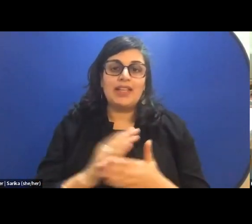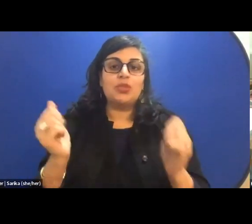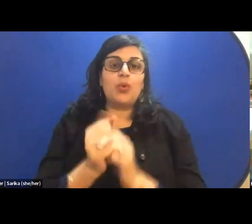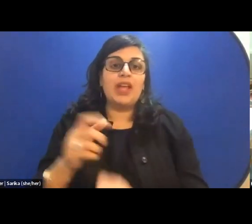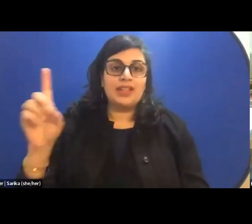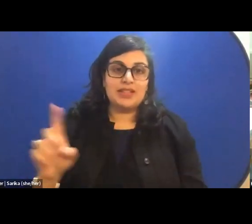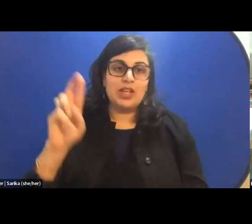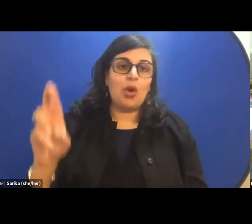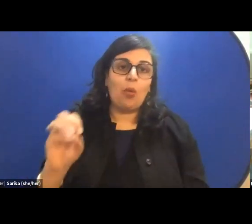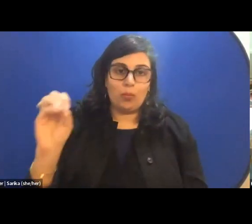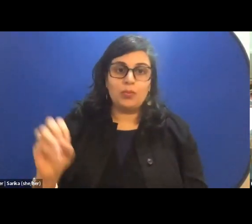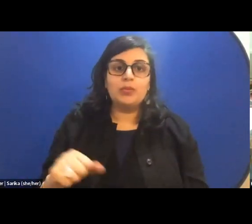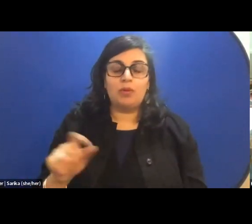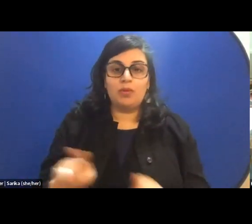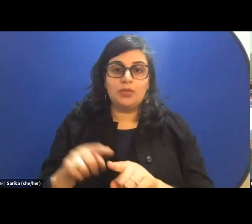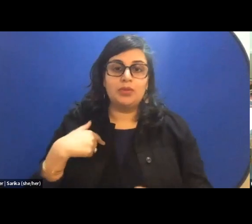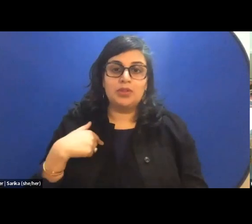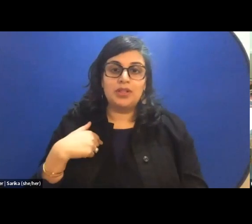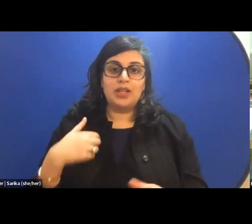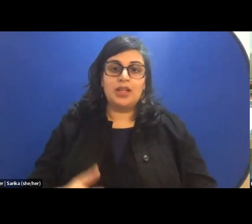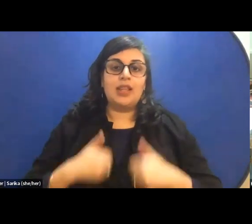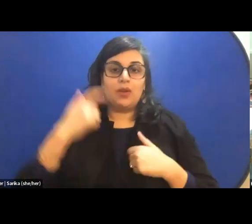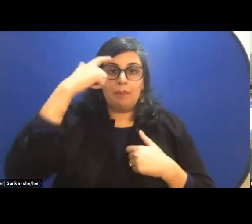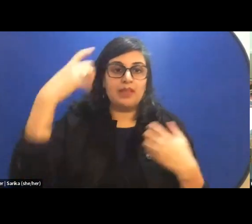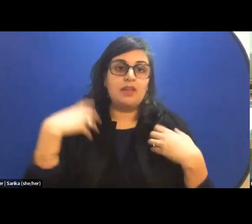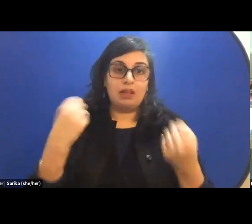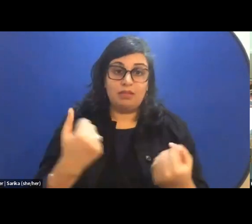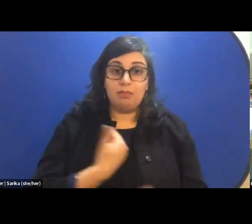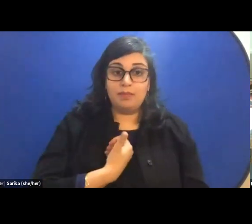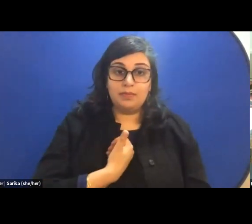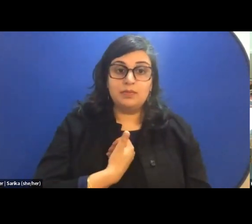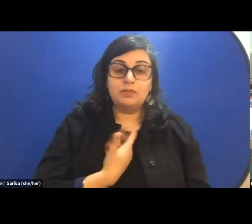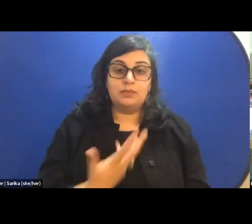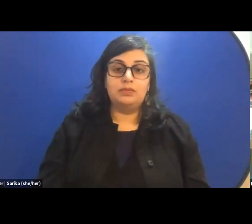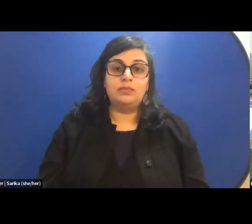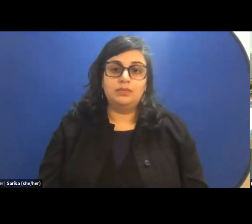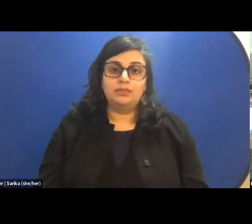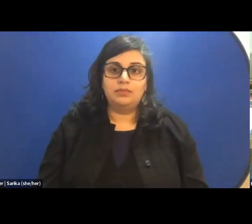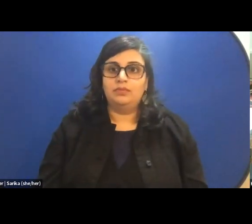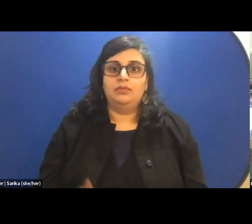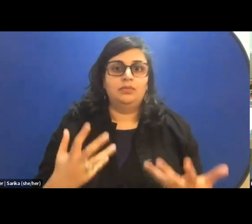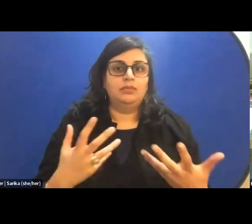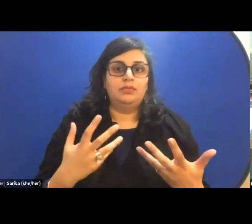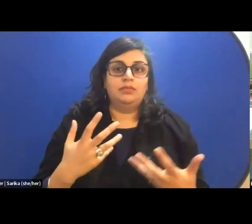much. My name is KC Lewis. I'm the managing attorney for the mental health rights project for disability rights